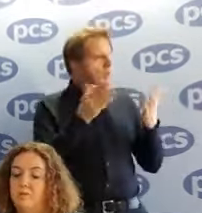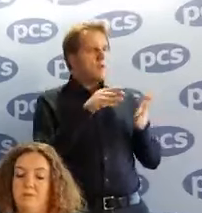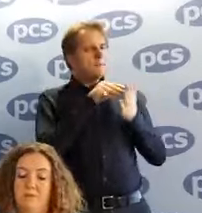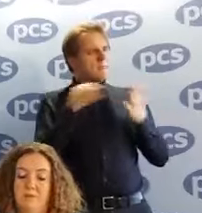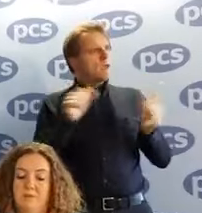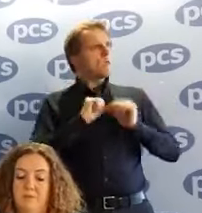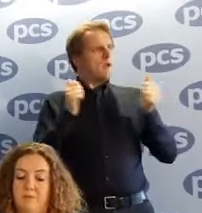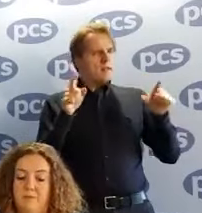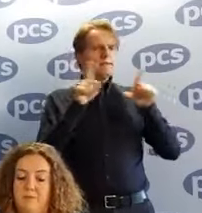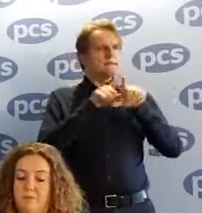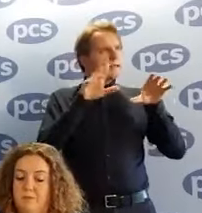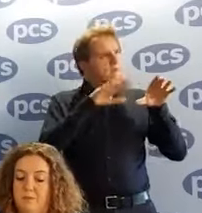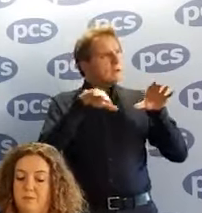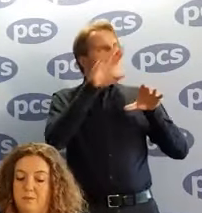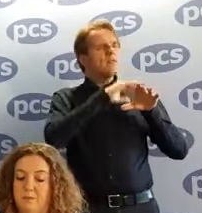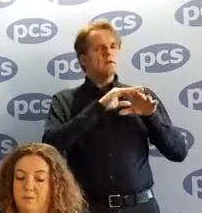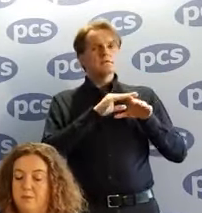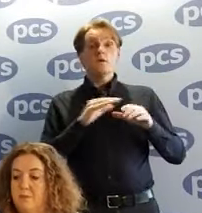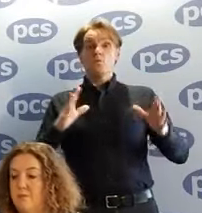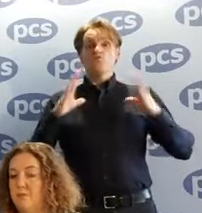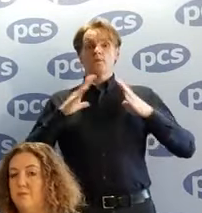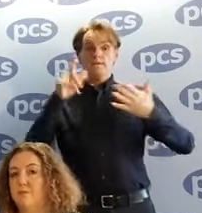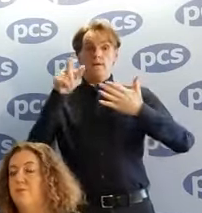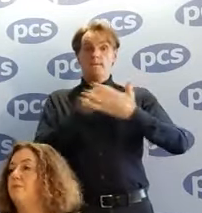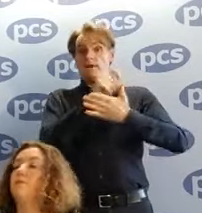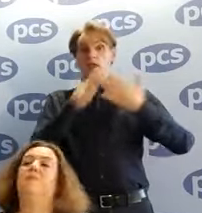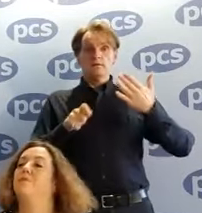have a ballot vote in massive numbers to say we'll do something about it let's